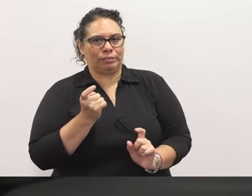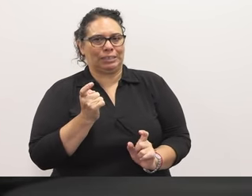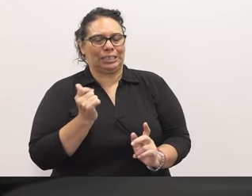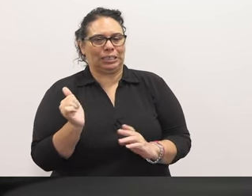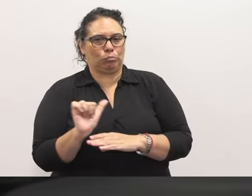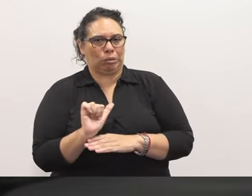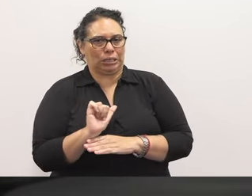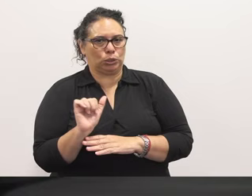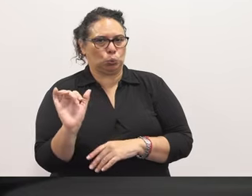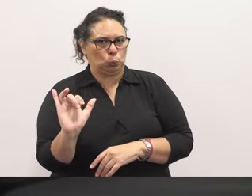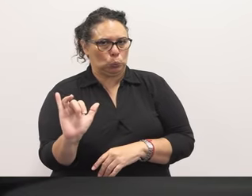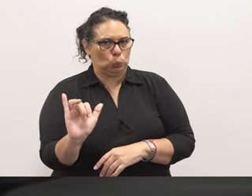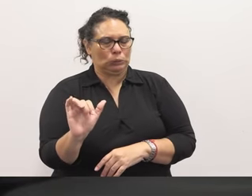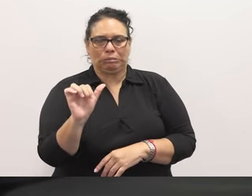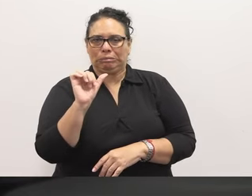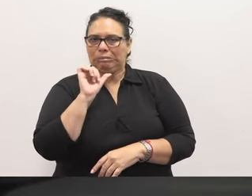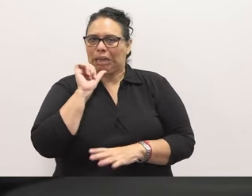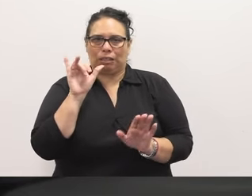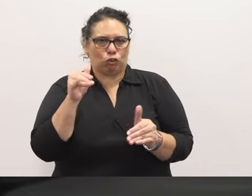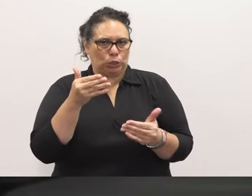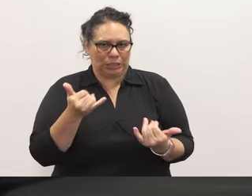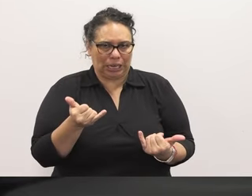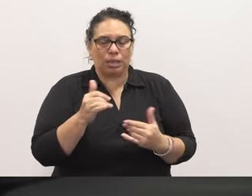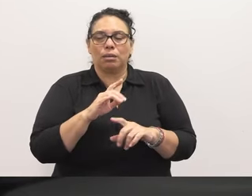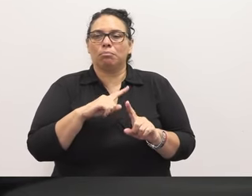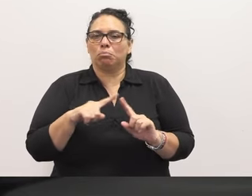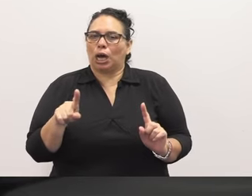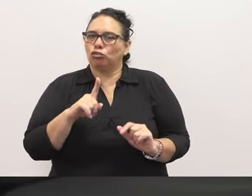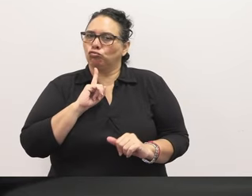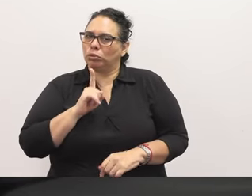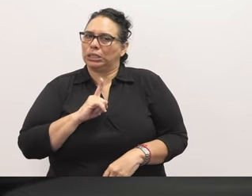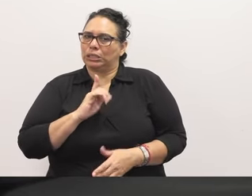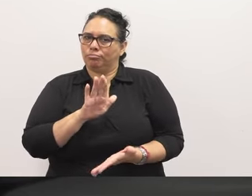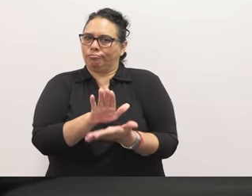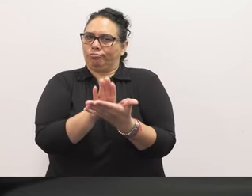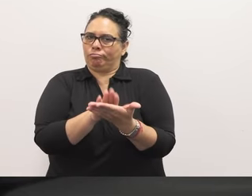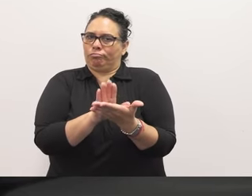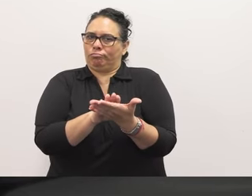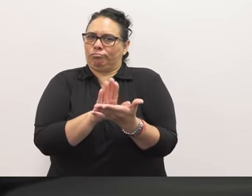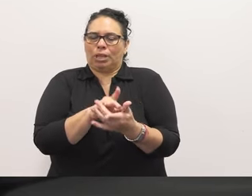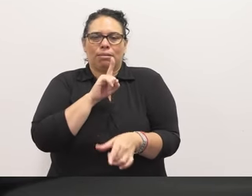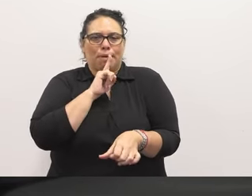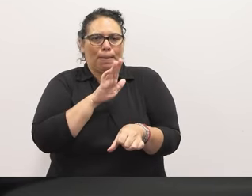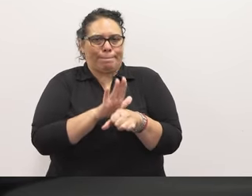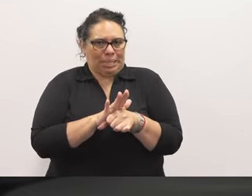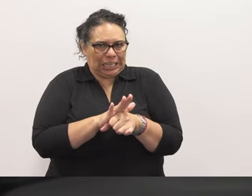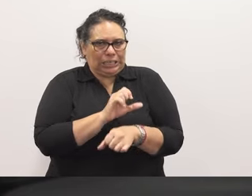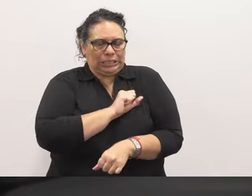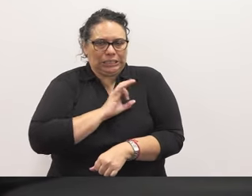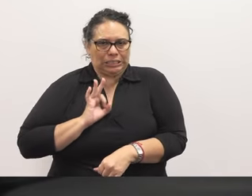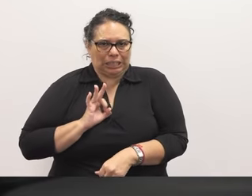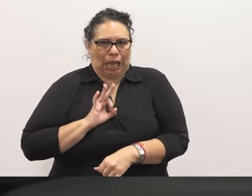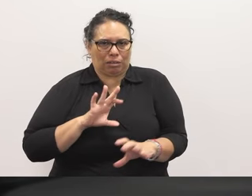which is not the focus of today, but really is a testament to the commitments on behalf of the staff as a whole to really support